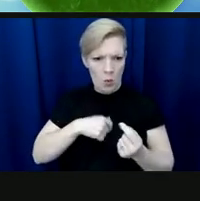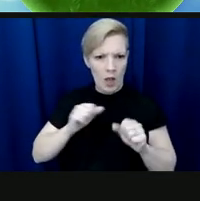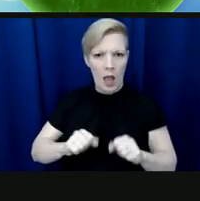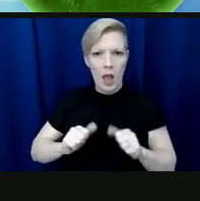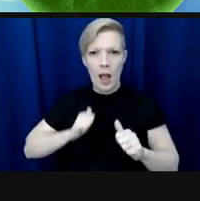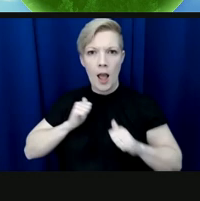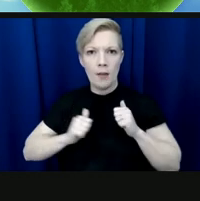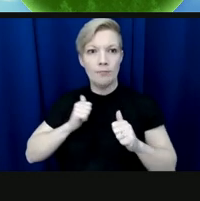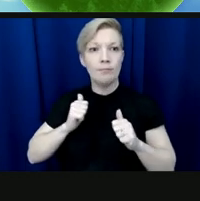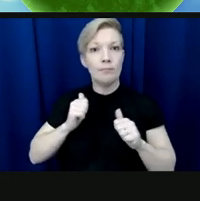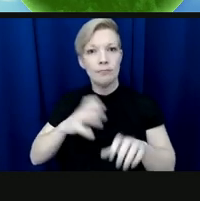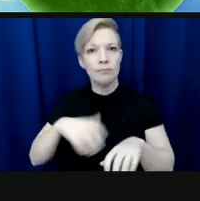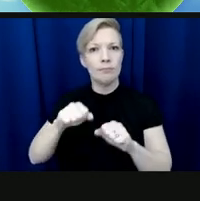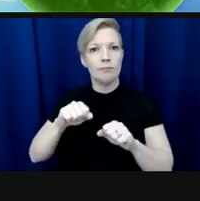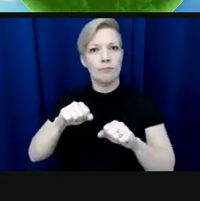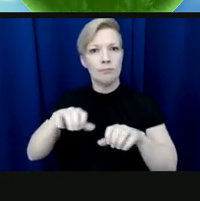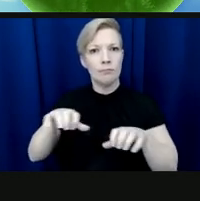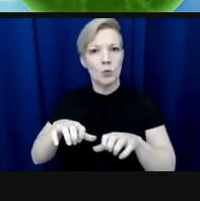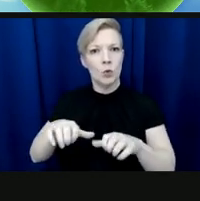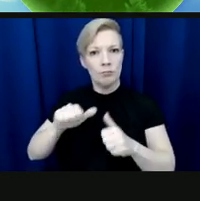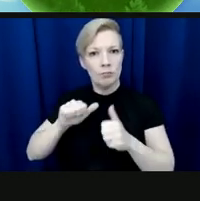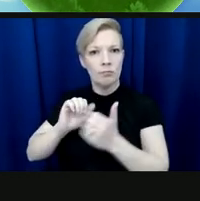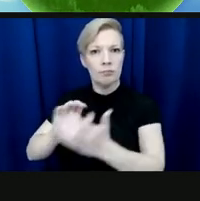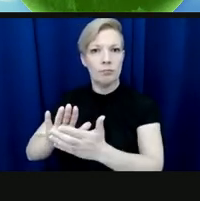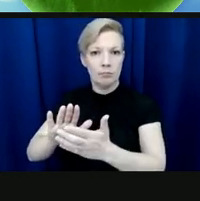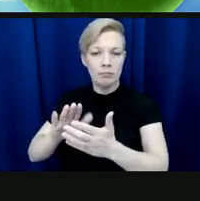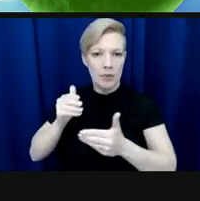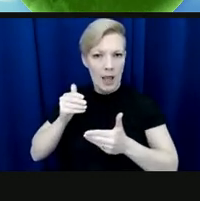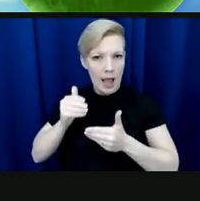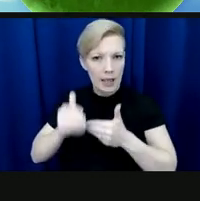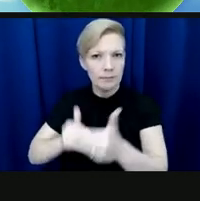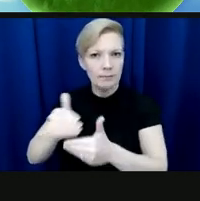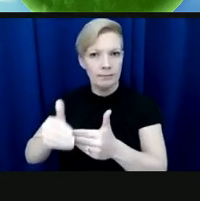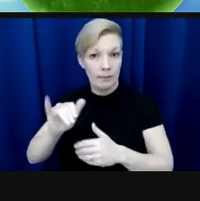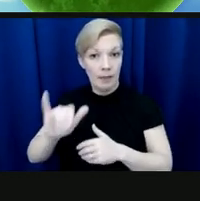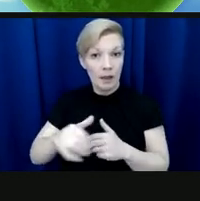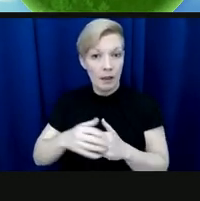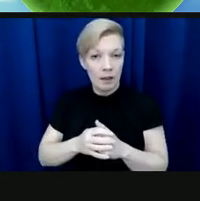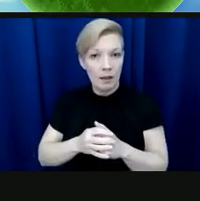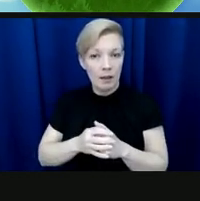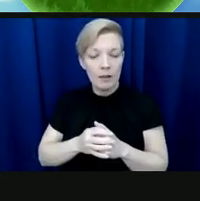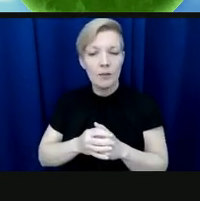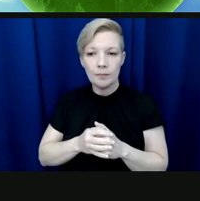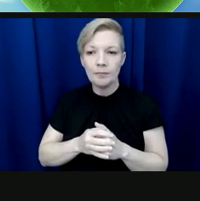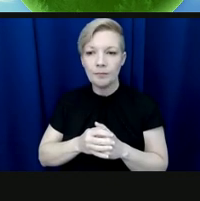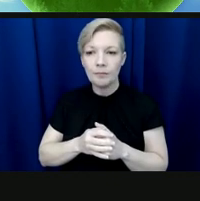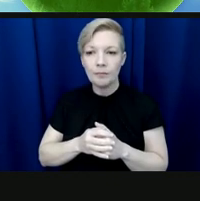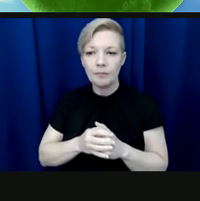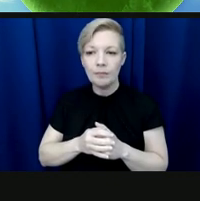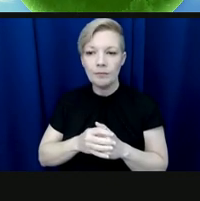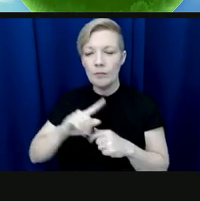to kind of move this this forward. But I do think that, you know, when we first started,